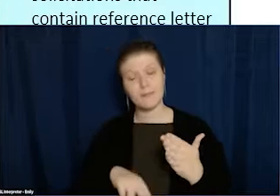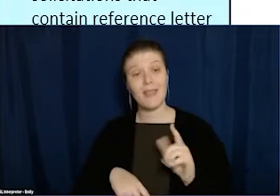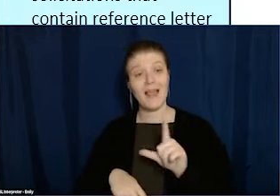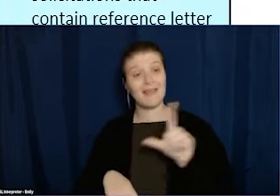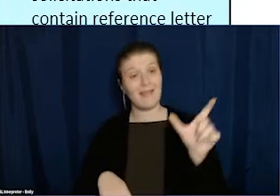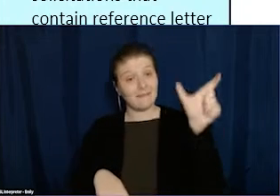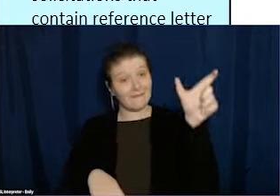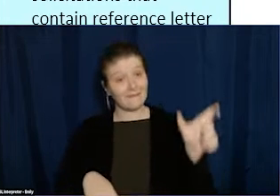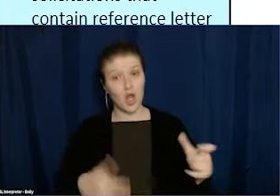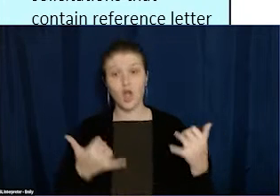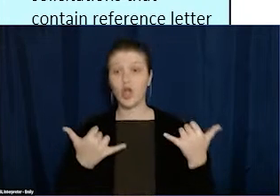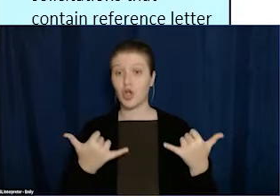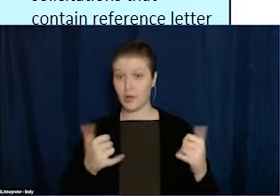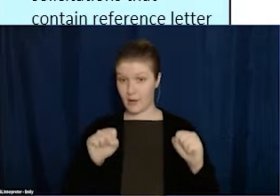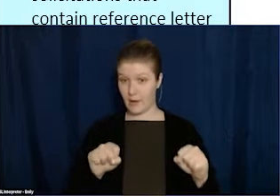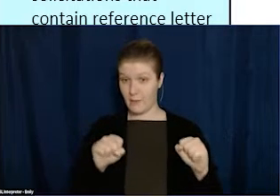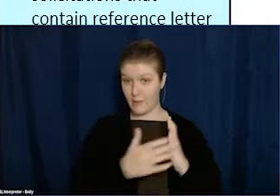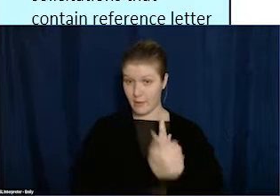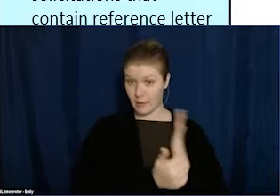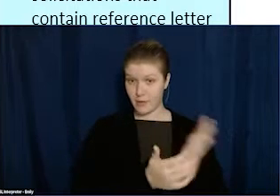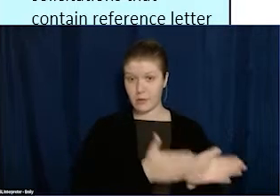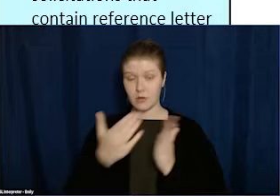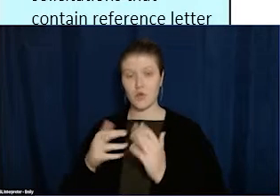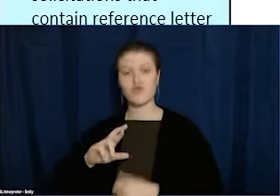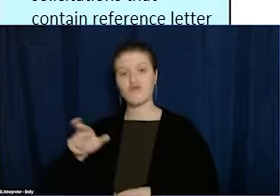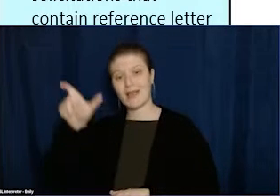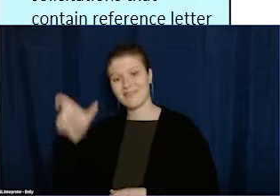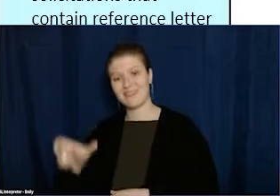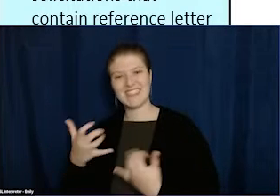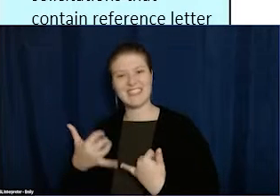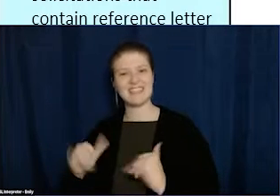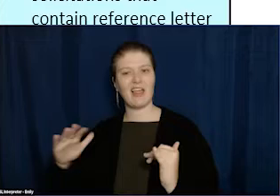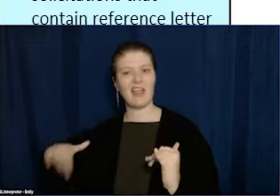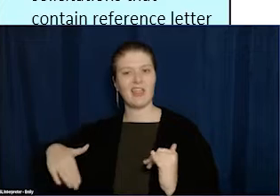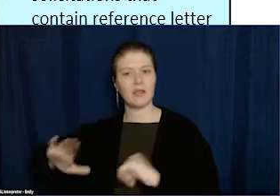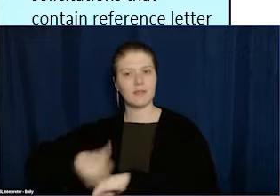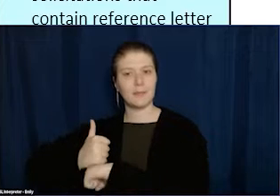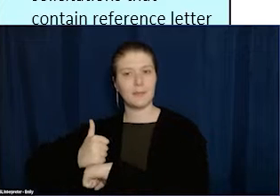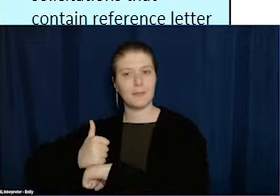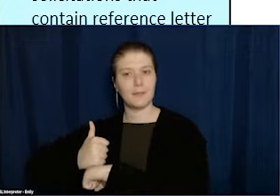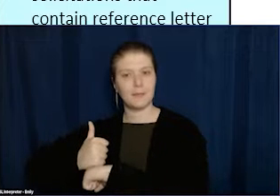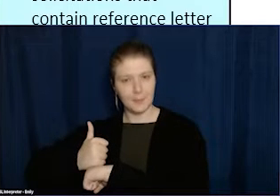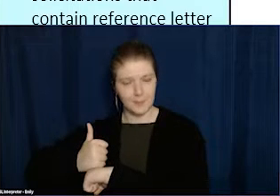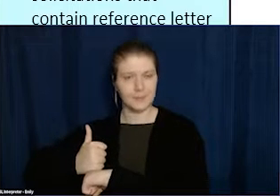and the right-hand side is what is still remaining. So as you can see, we're almost at the end.